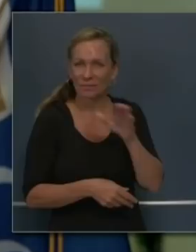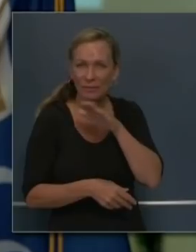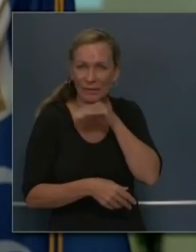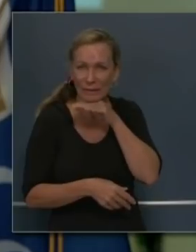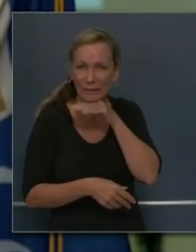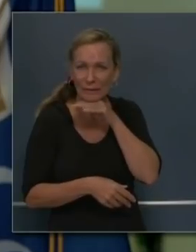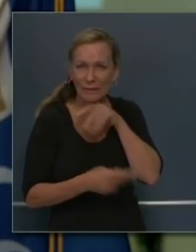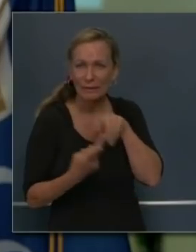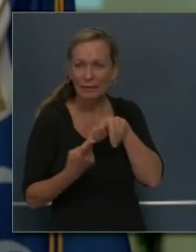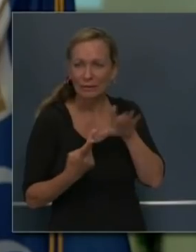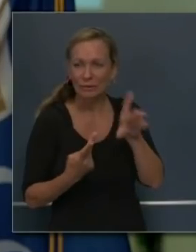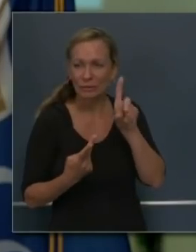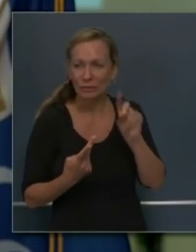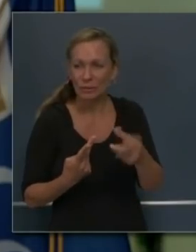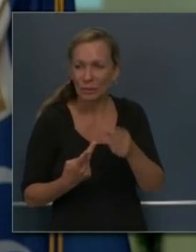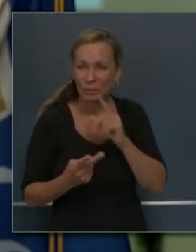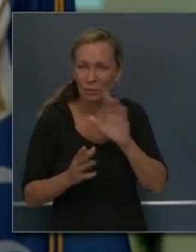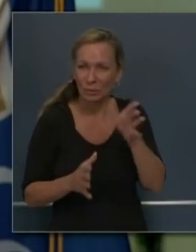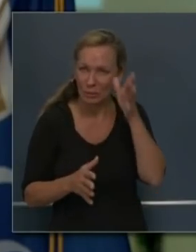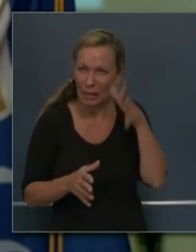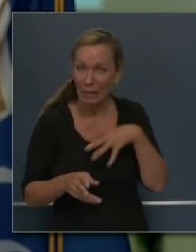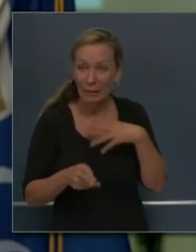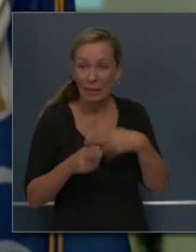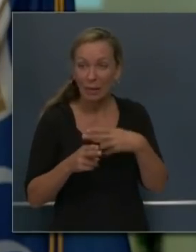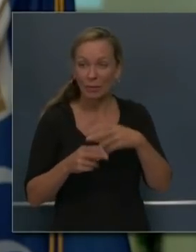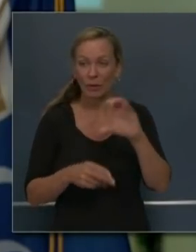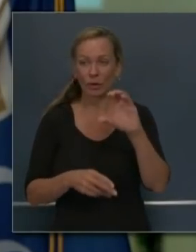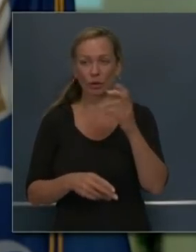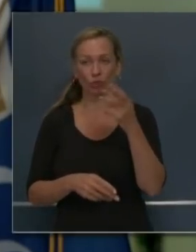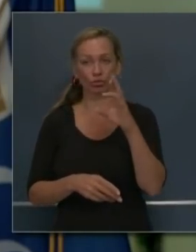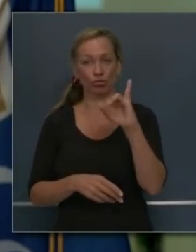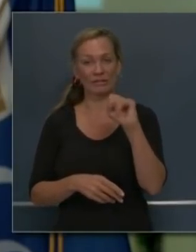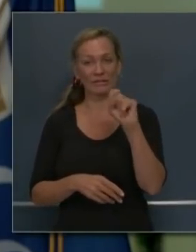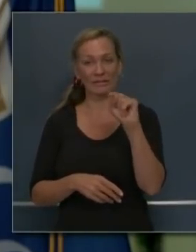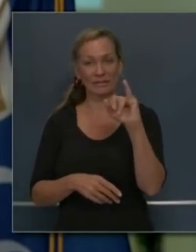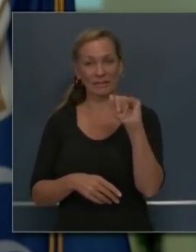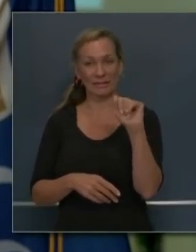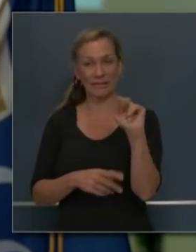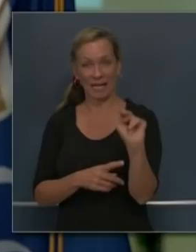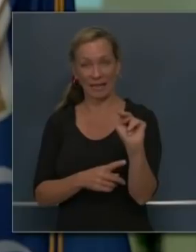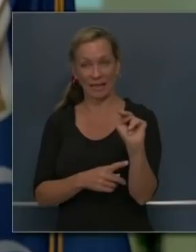SANTA CRUZ THAT WAS TAKING CARE OF A PIG AND TWO DOGS AND WAS